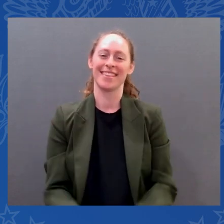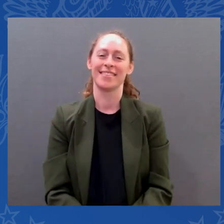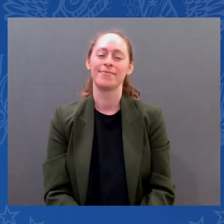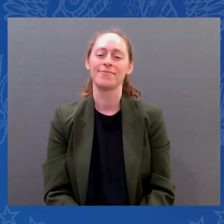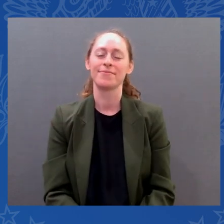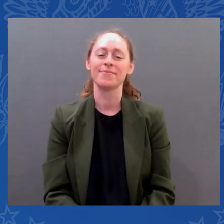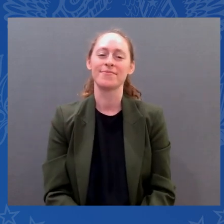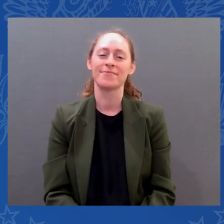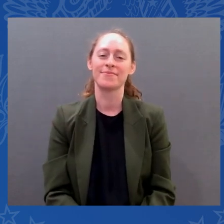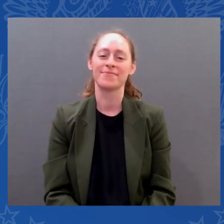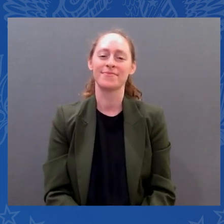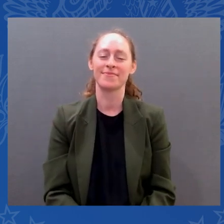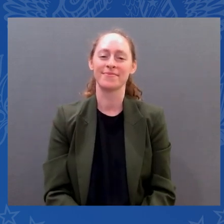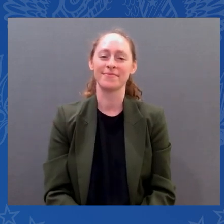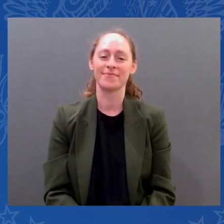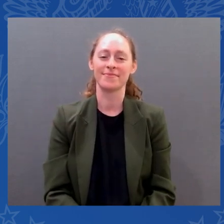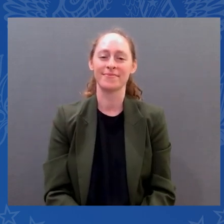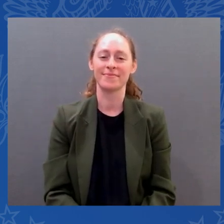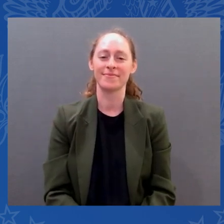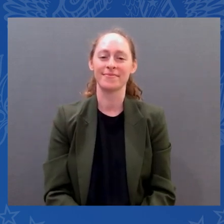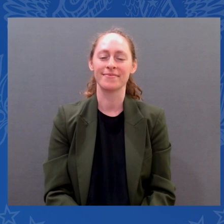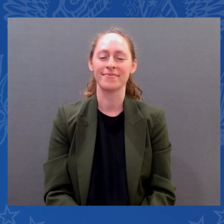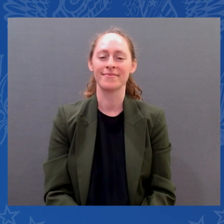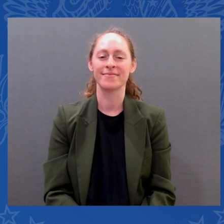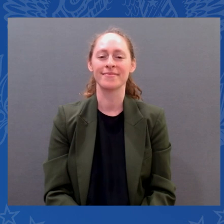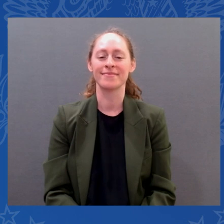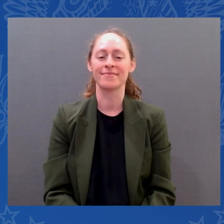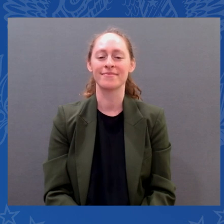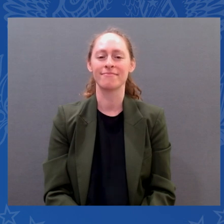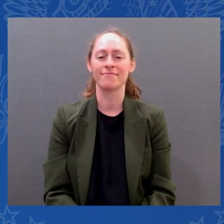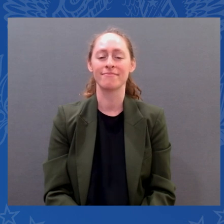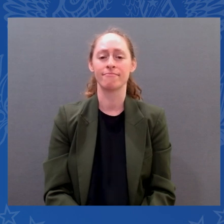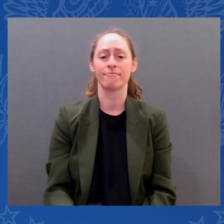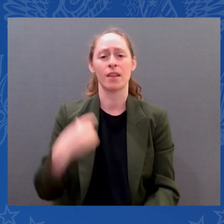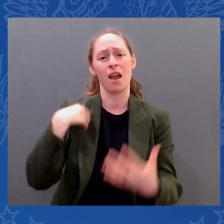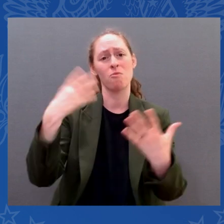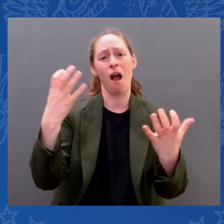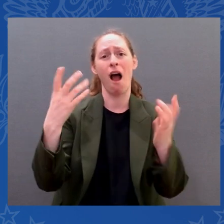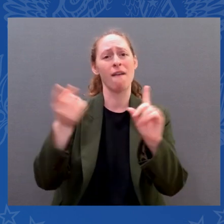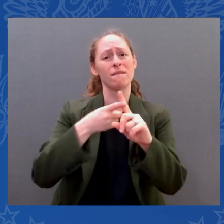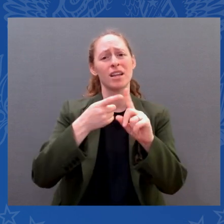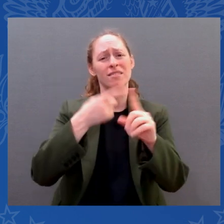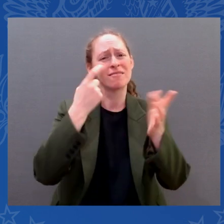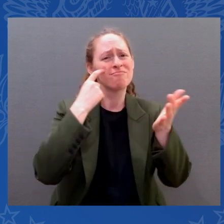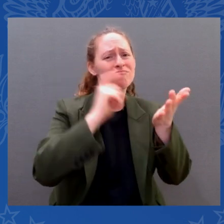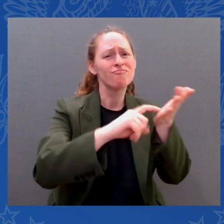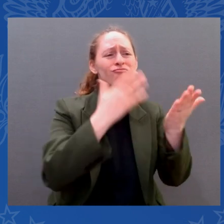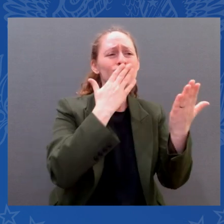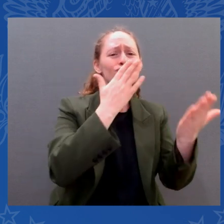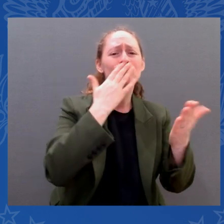And I want to thank the many members of Congress who made this possible, especially Grace. Grace, stand up.